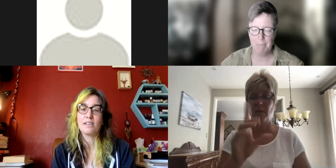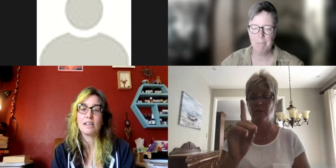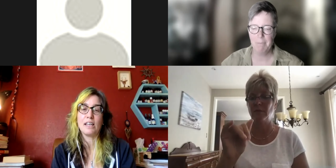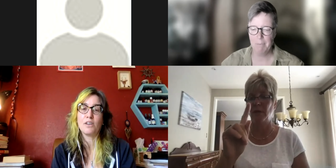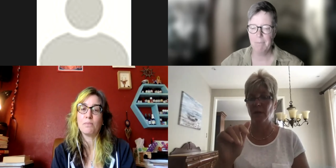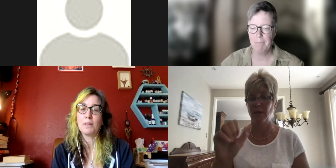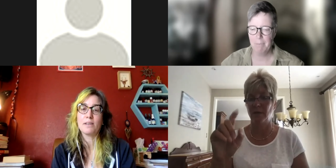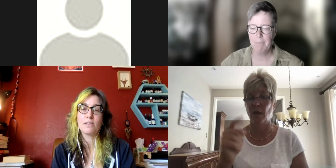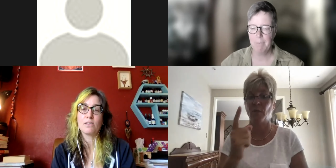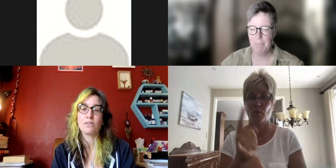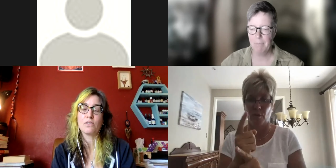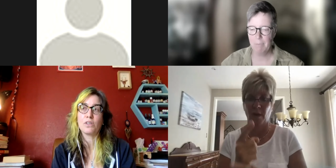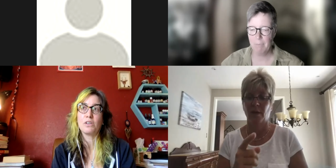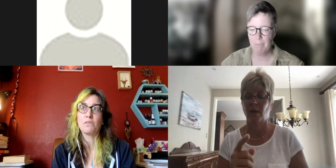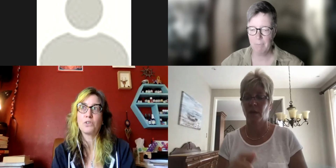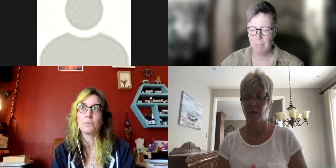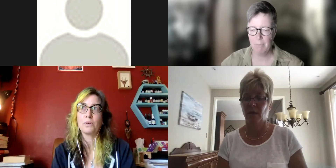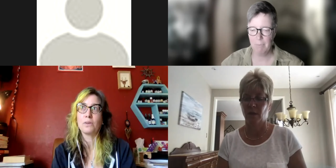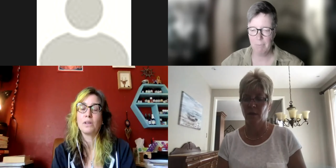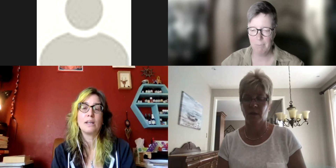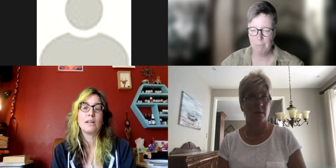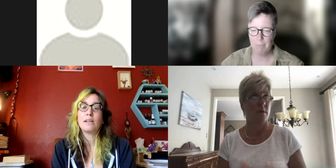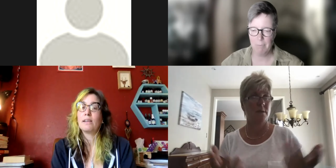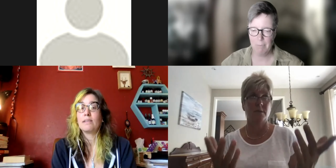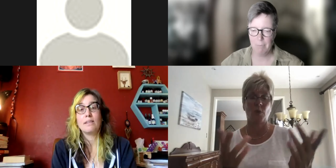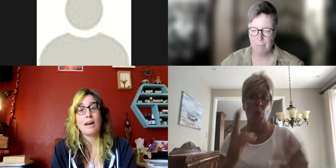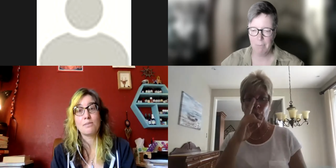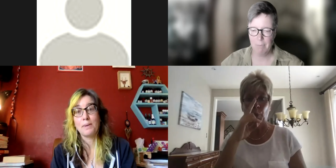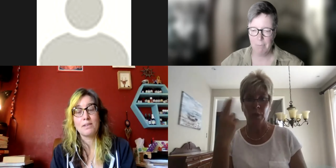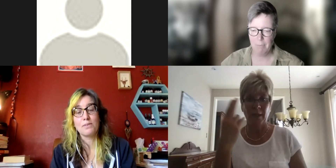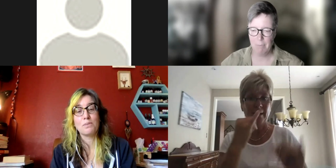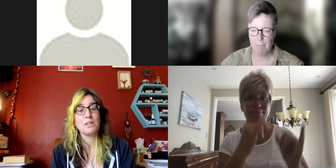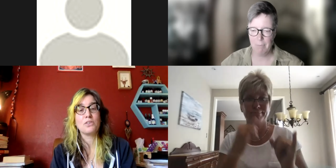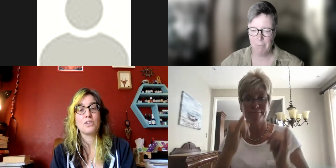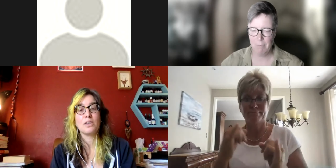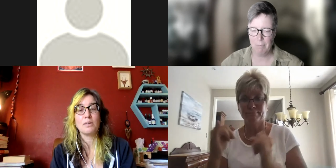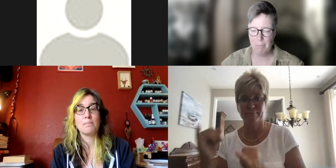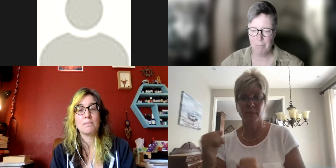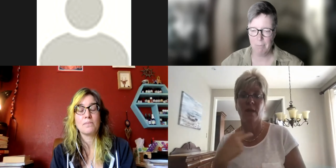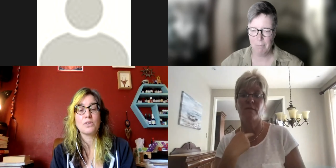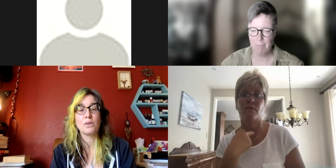is key because there's such individual aspects of speech.